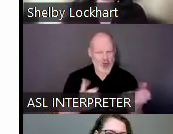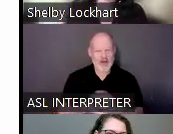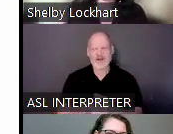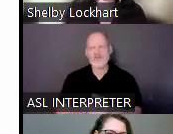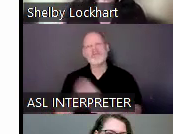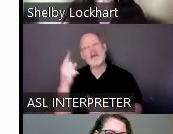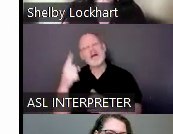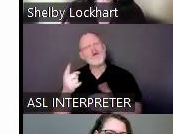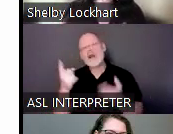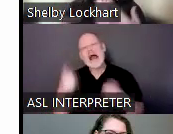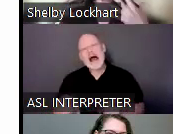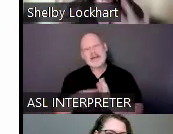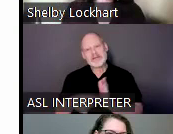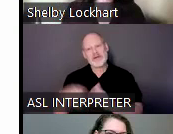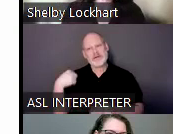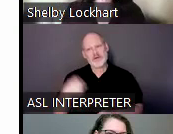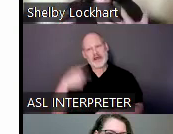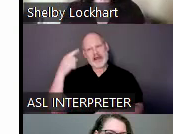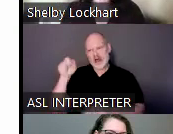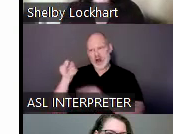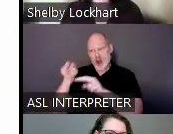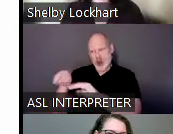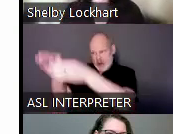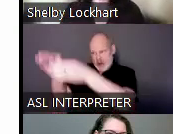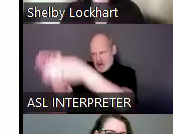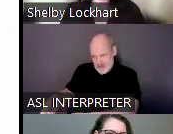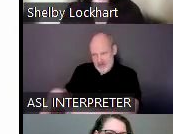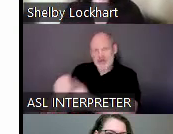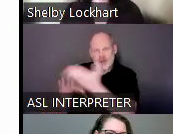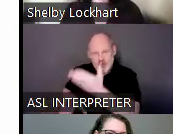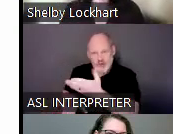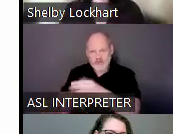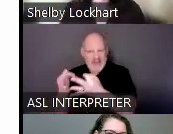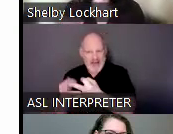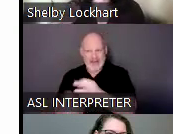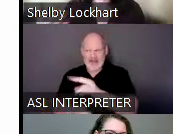the students and the families and go 'oh gosh, what is wrong? What is, you know,